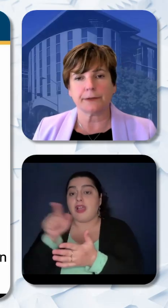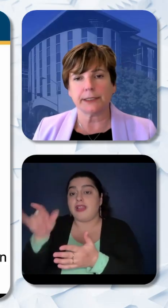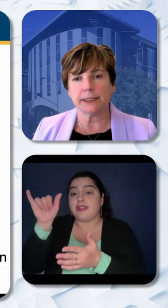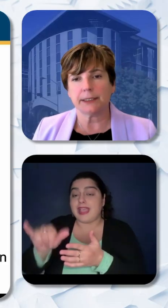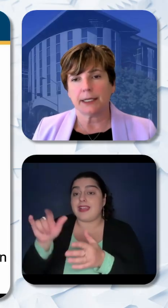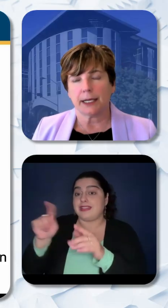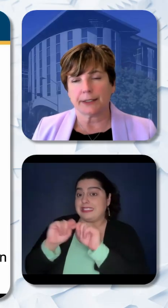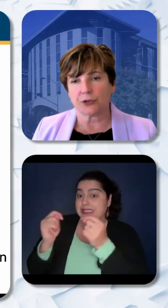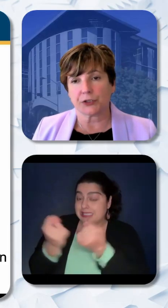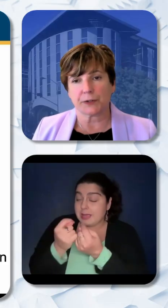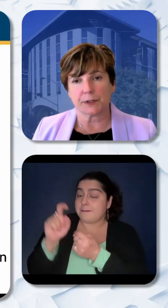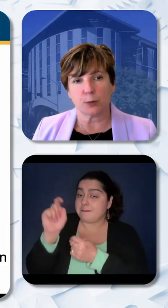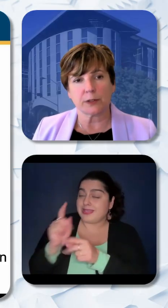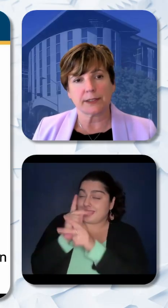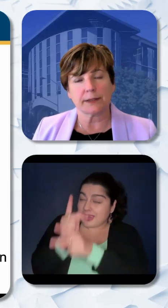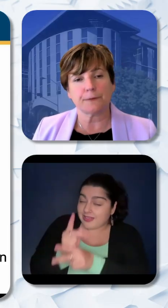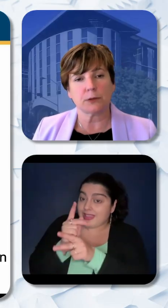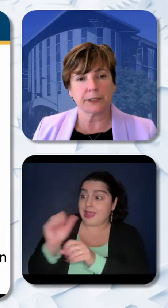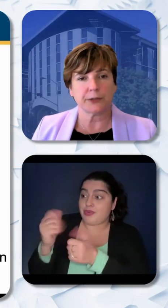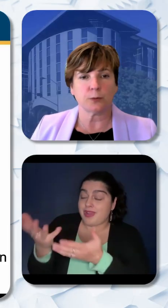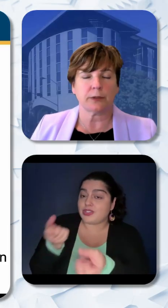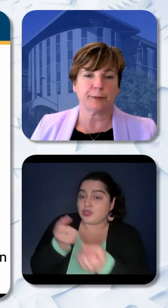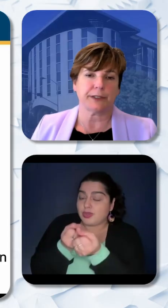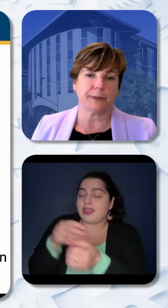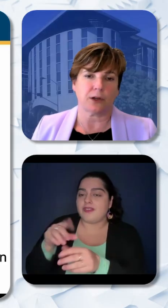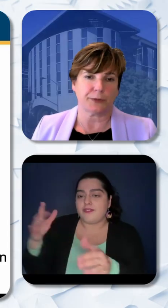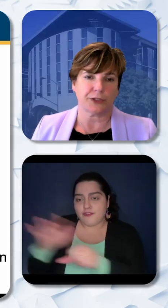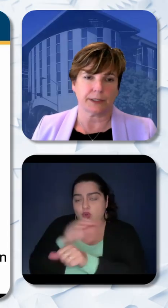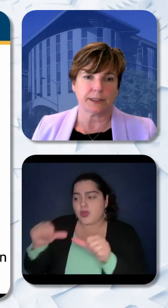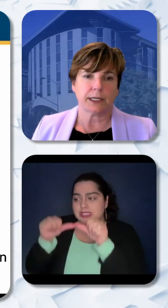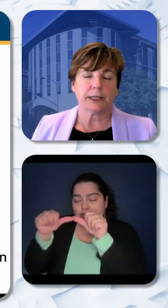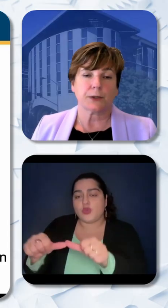carefully at instructional supports and the full continuum of placement options